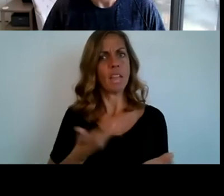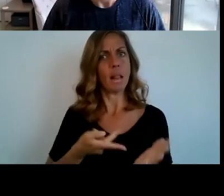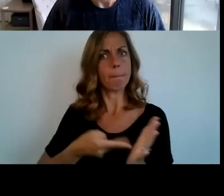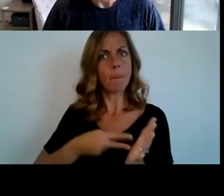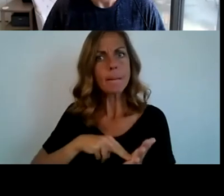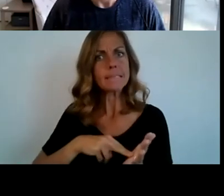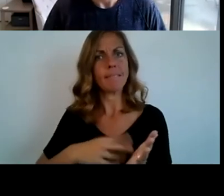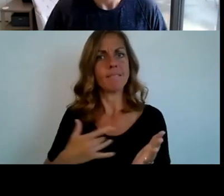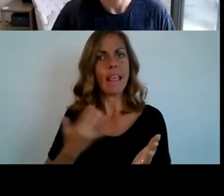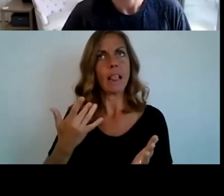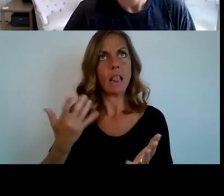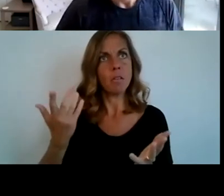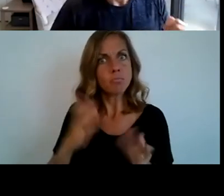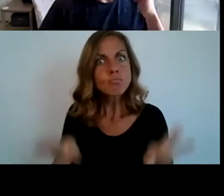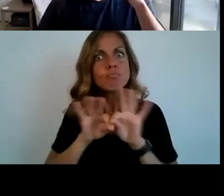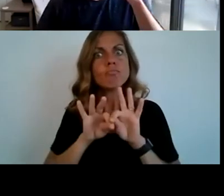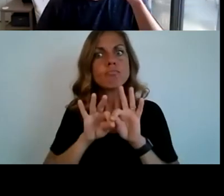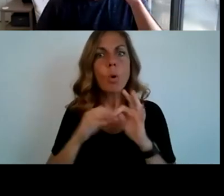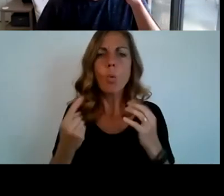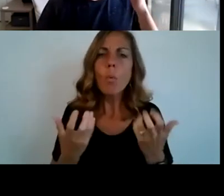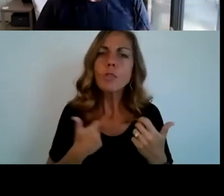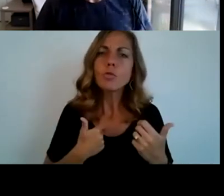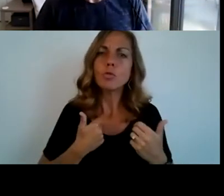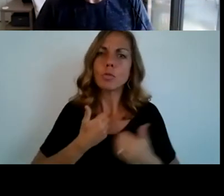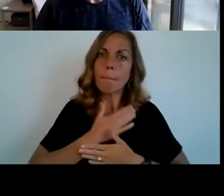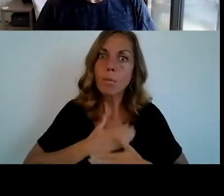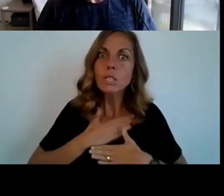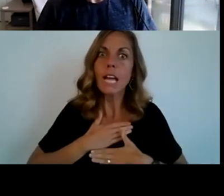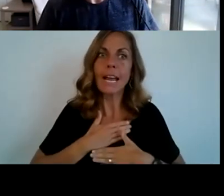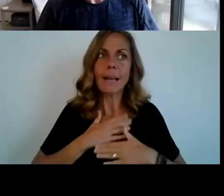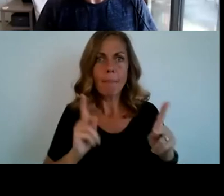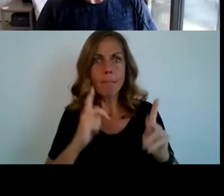with our colleagues. all want to be appreciated and recognized for the contributions that